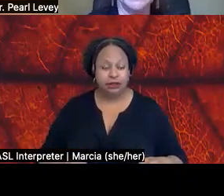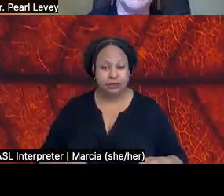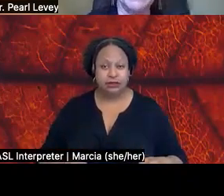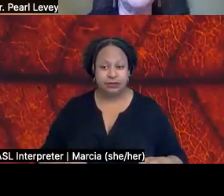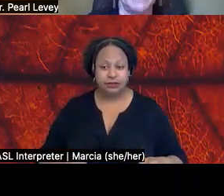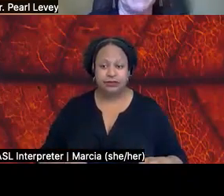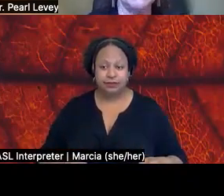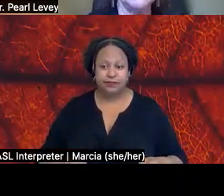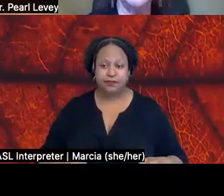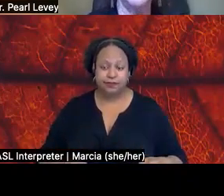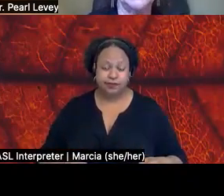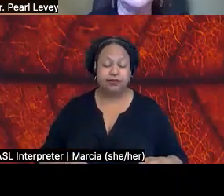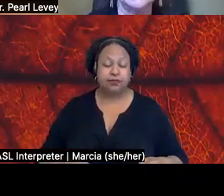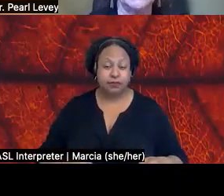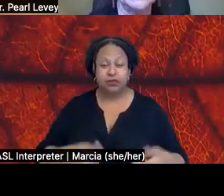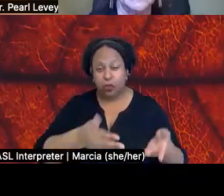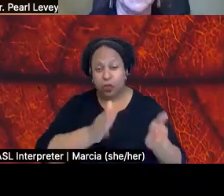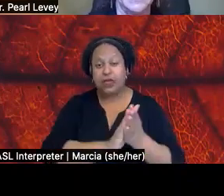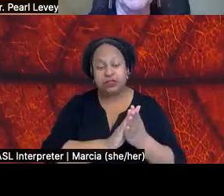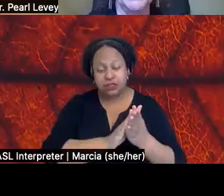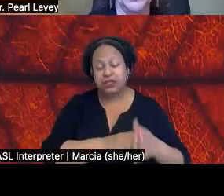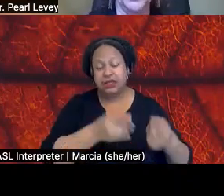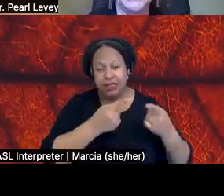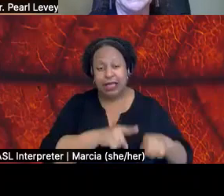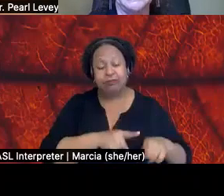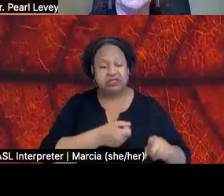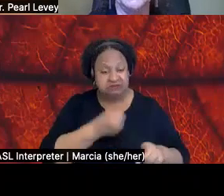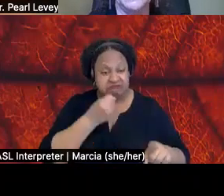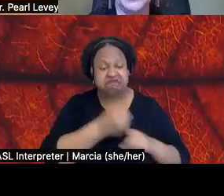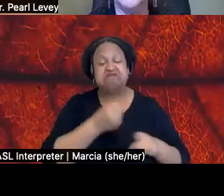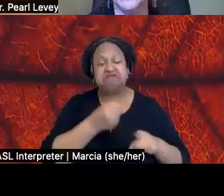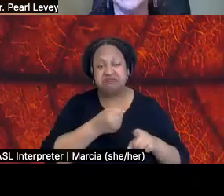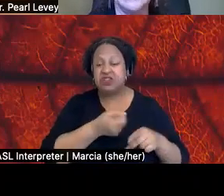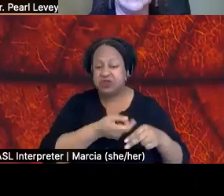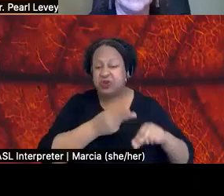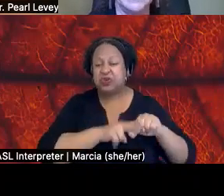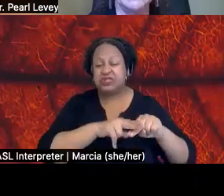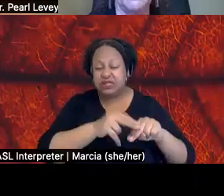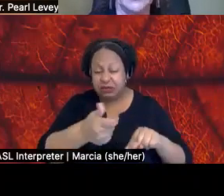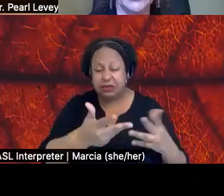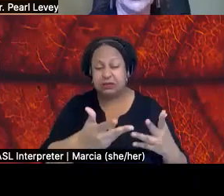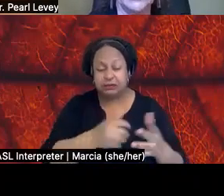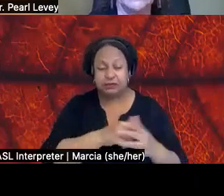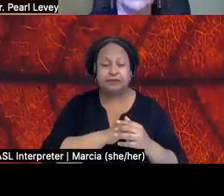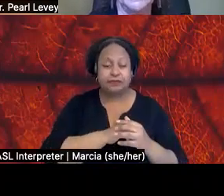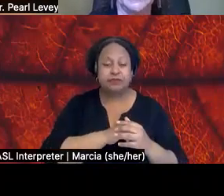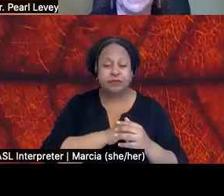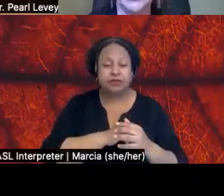and perhaps it increased a little bit. We really try and understand the functional implications,